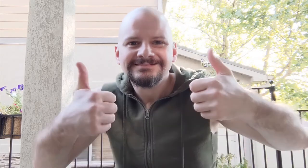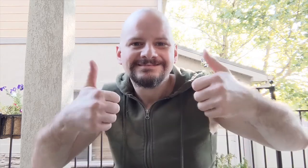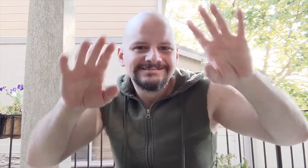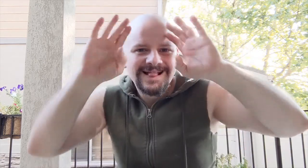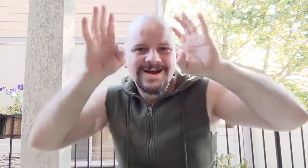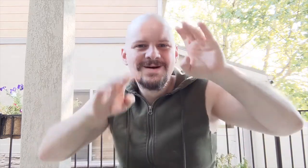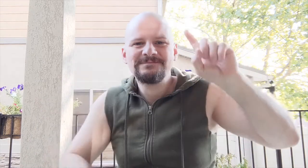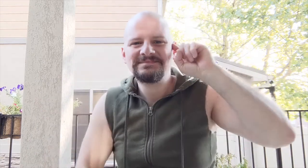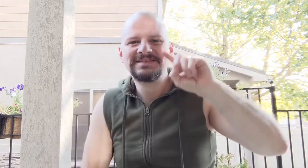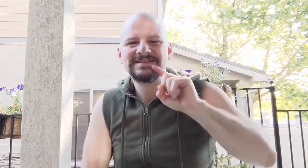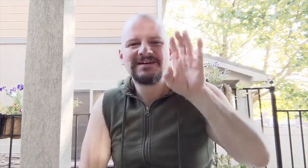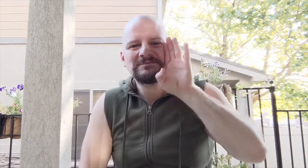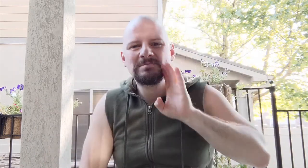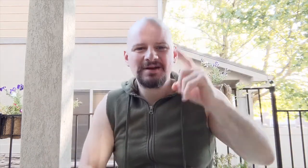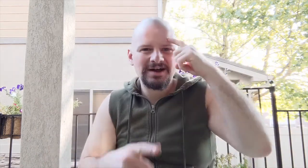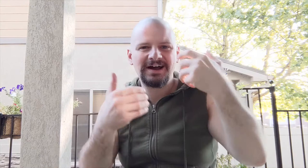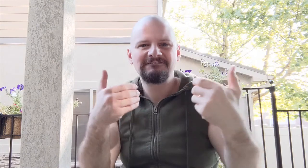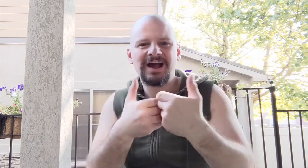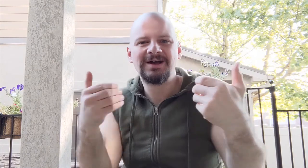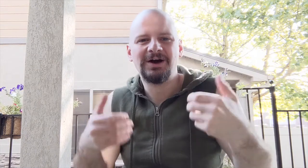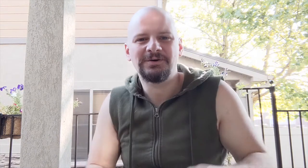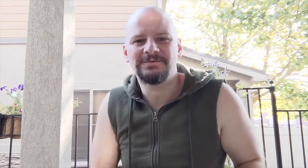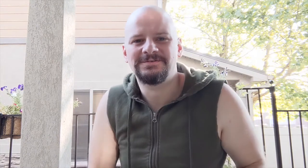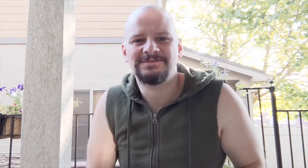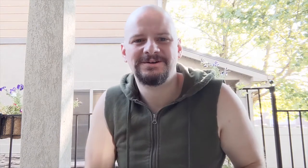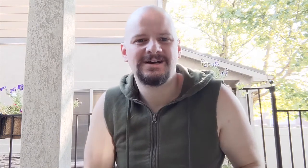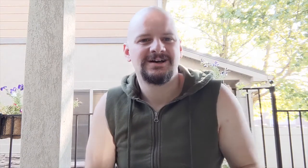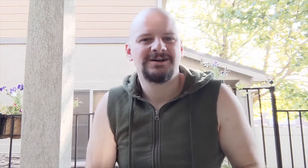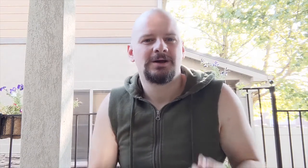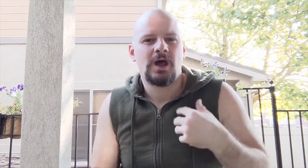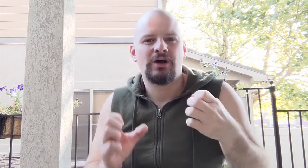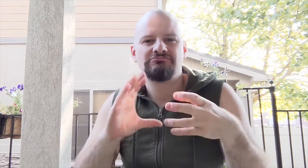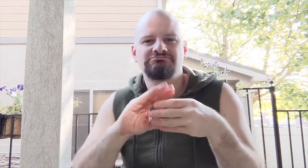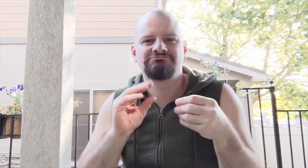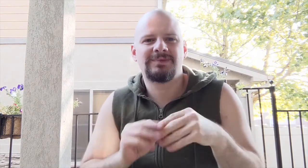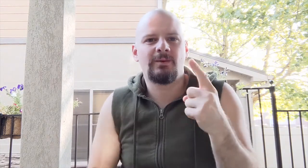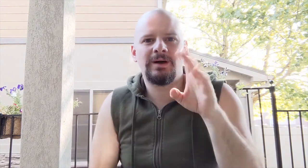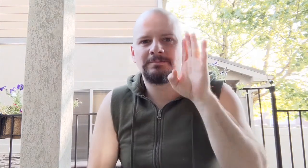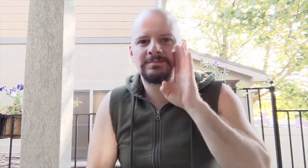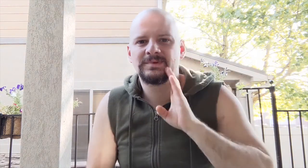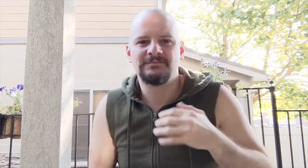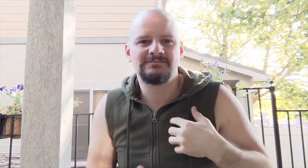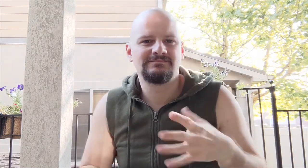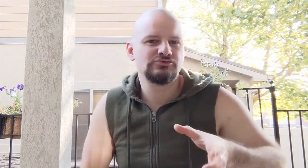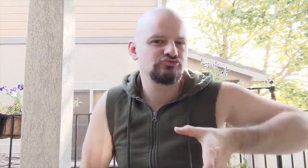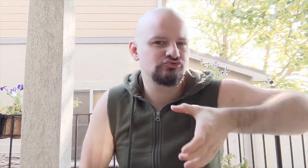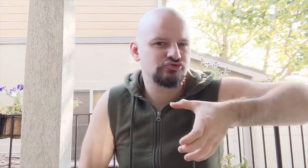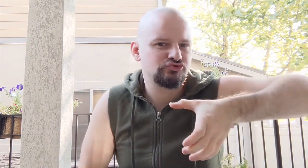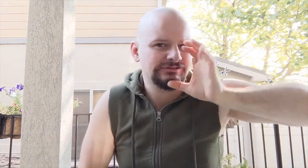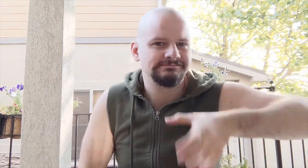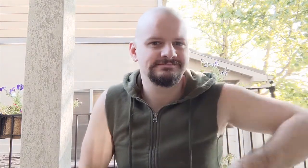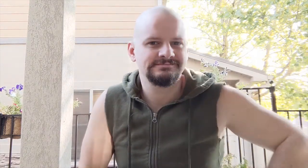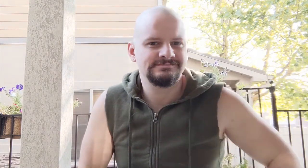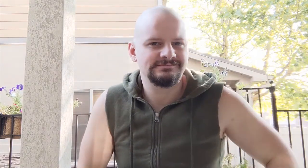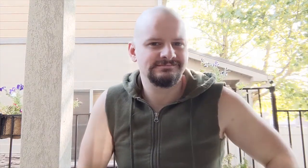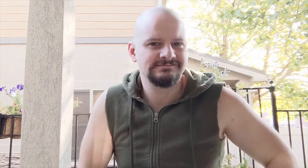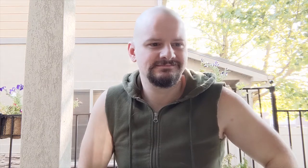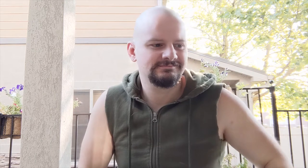Hello Deaf Beer Aficionado. I want to tell about one beer that I drank.